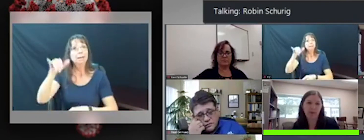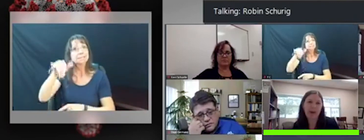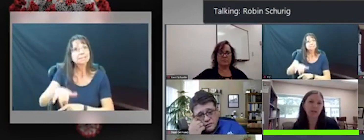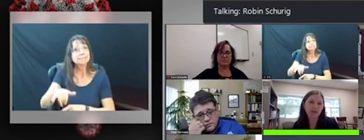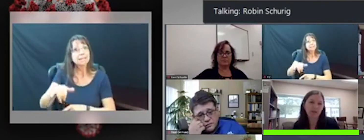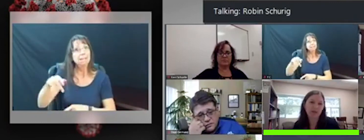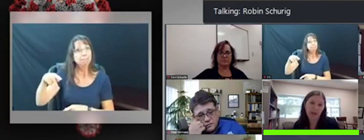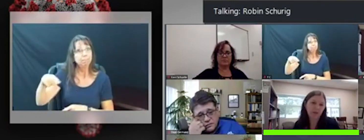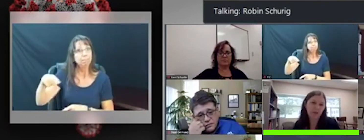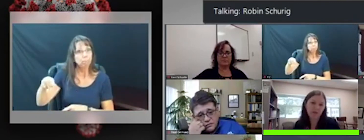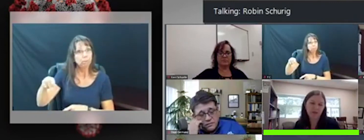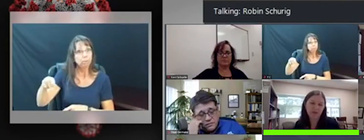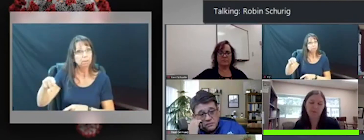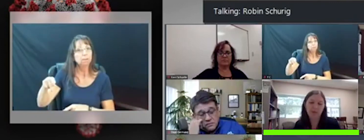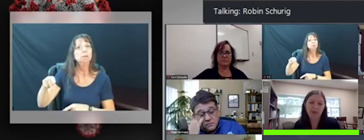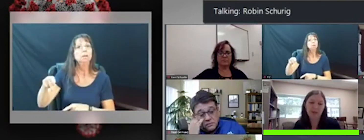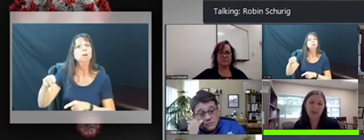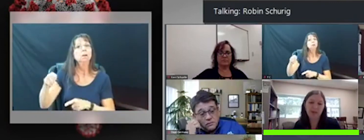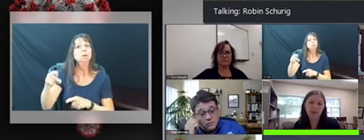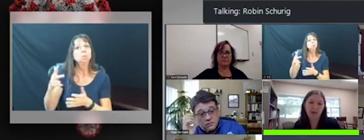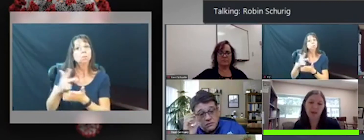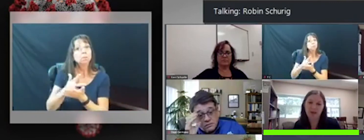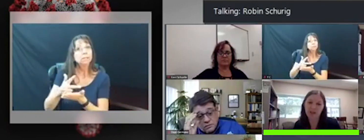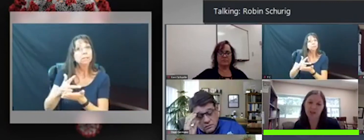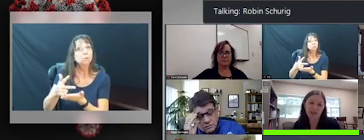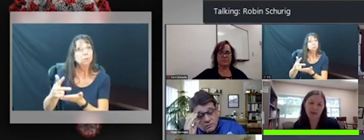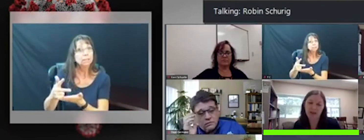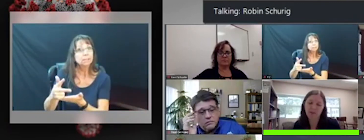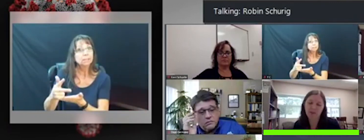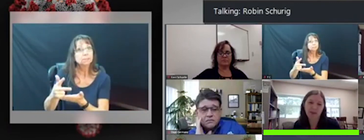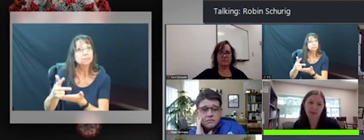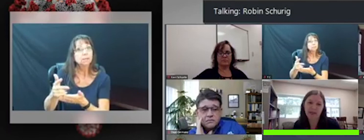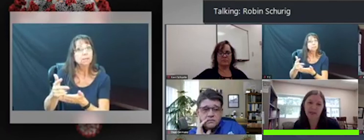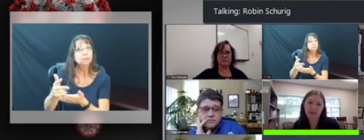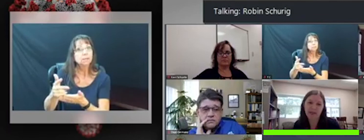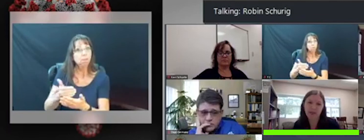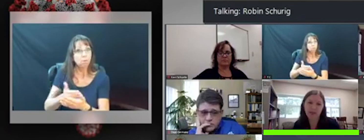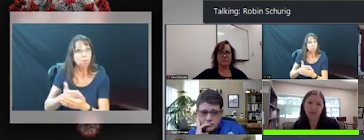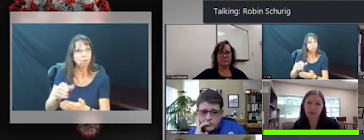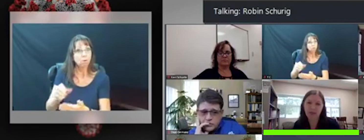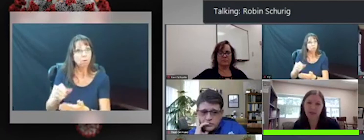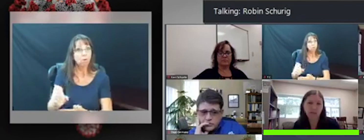move back to the less restrictive red tier and it just depends on what our data does so it's really